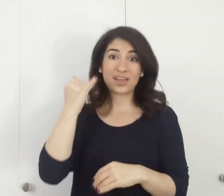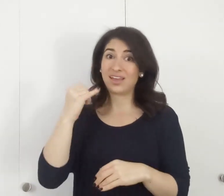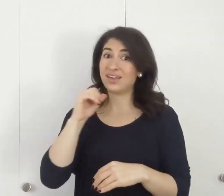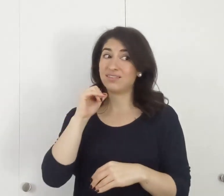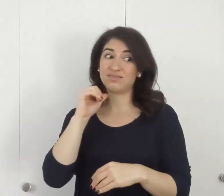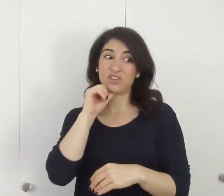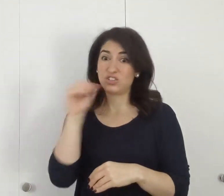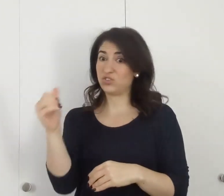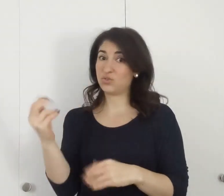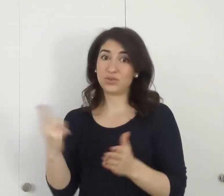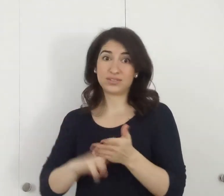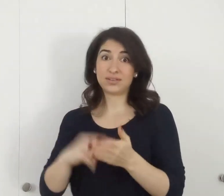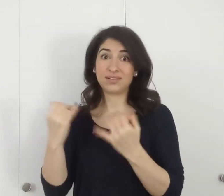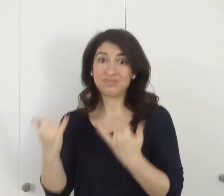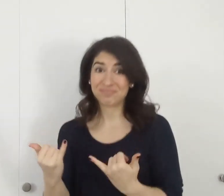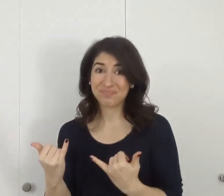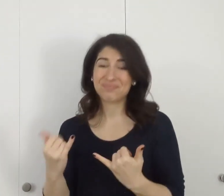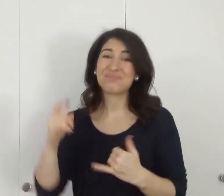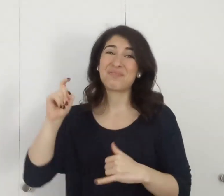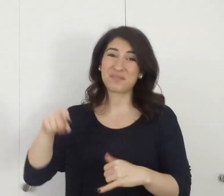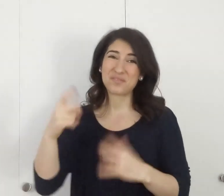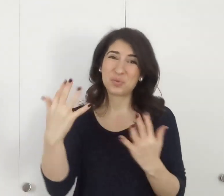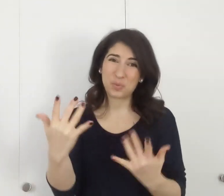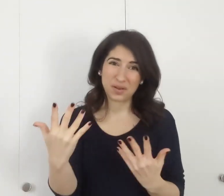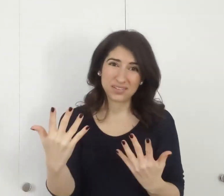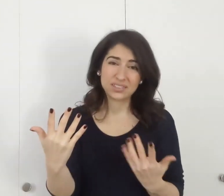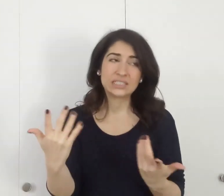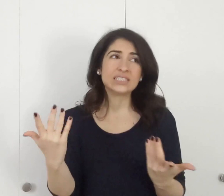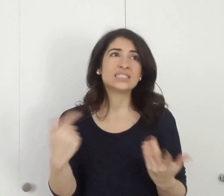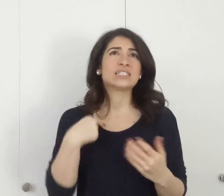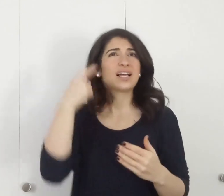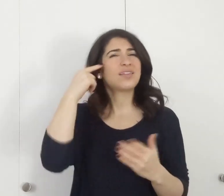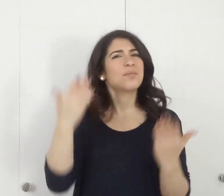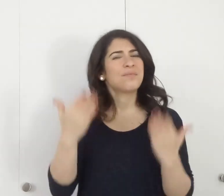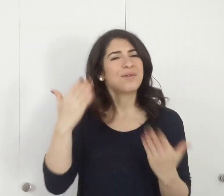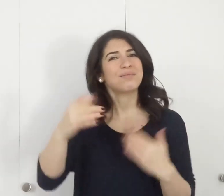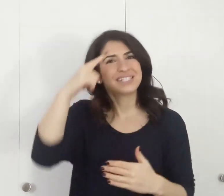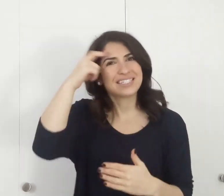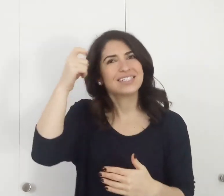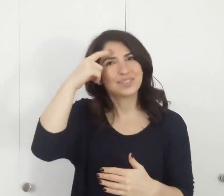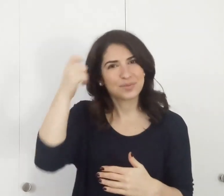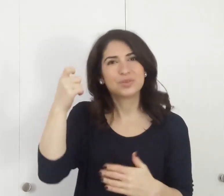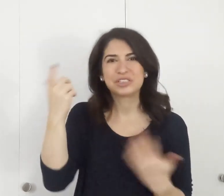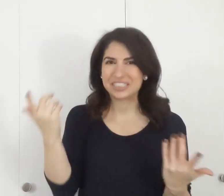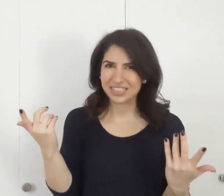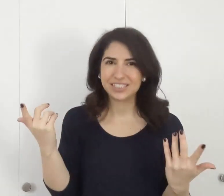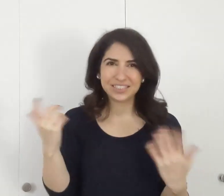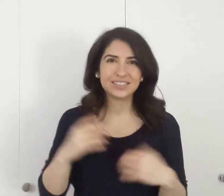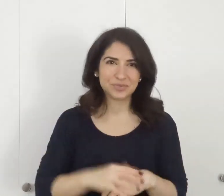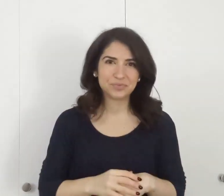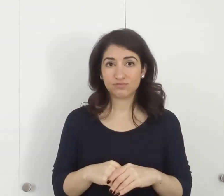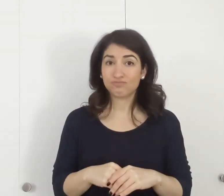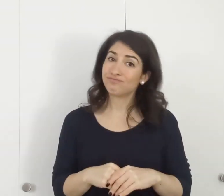So if you're not signing up now, you'll have to wait -- I think maybe til summer,